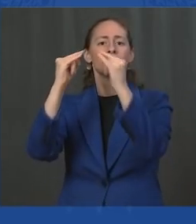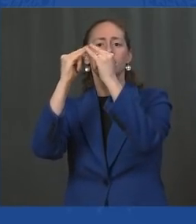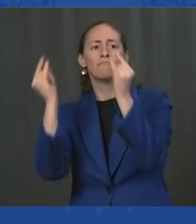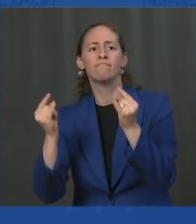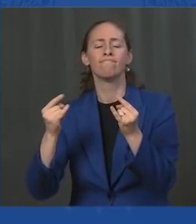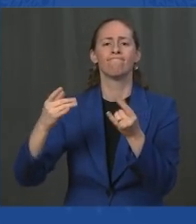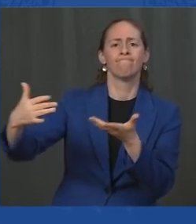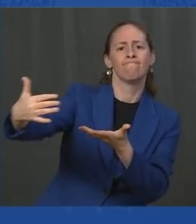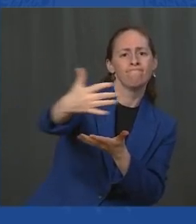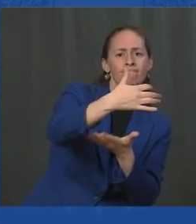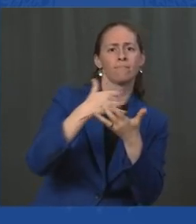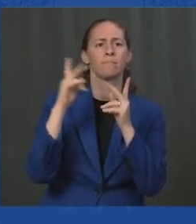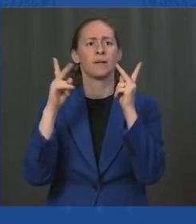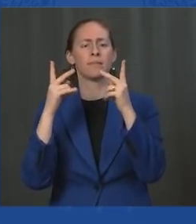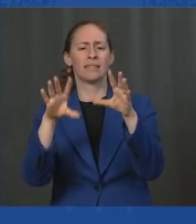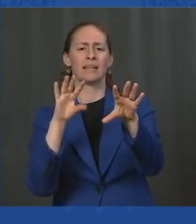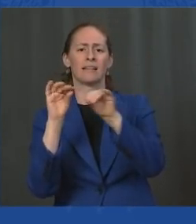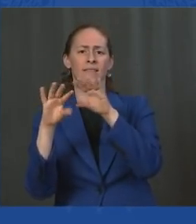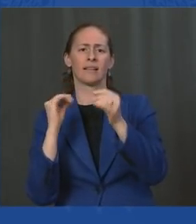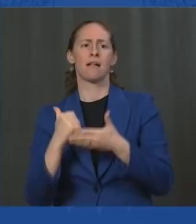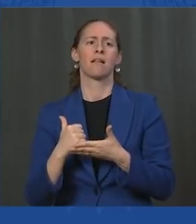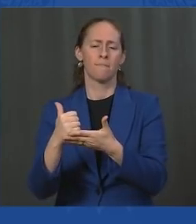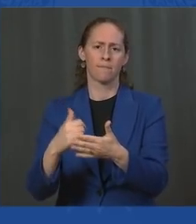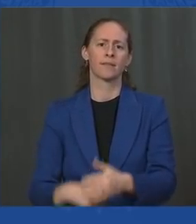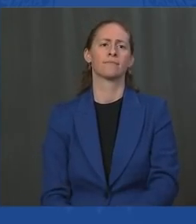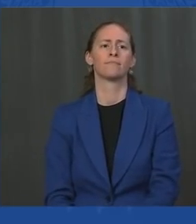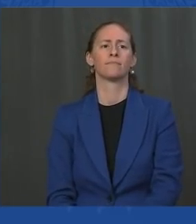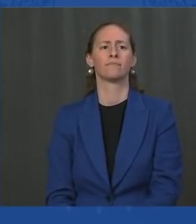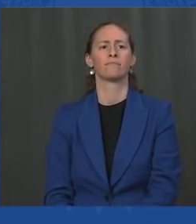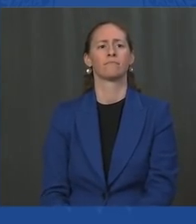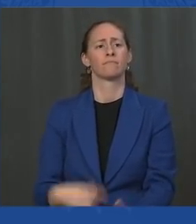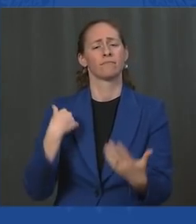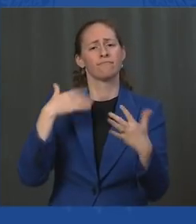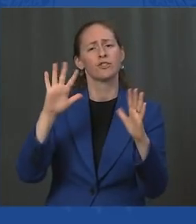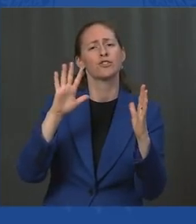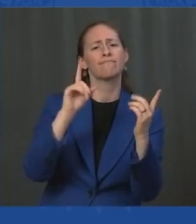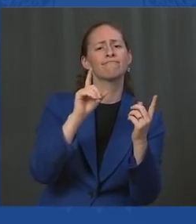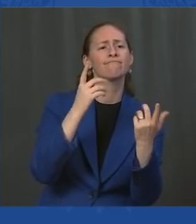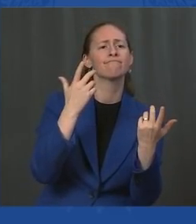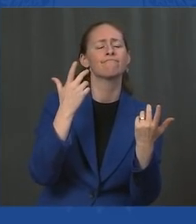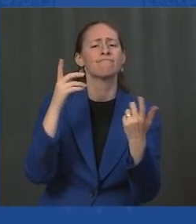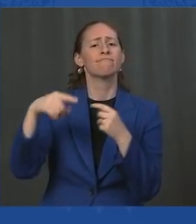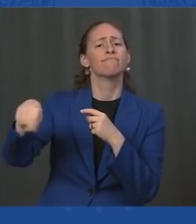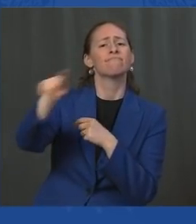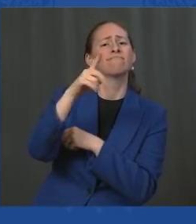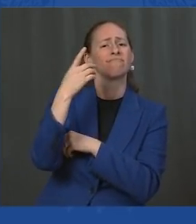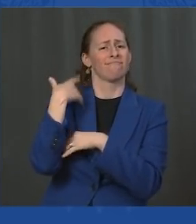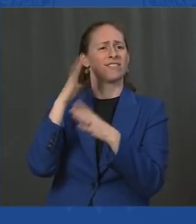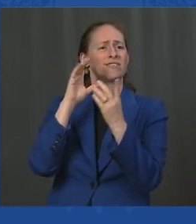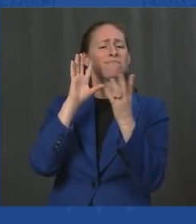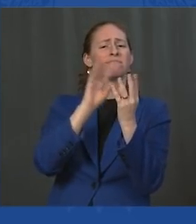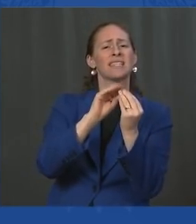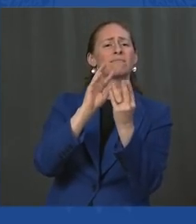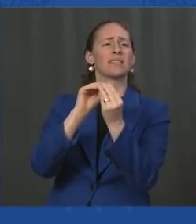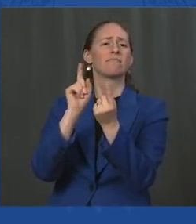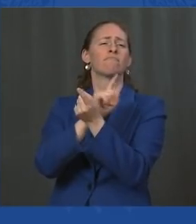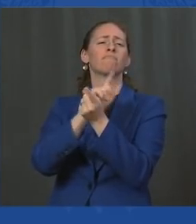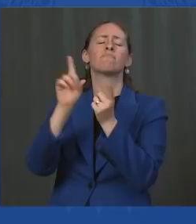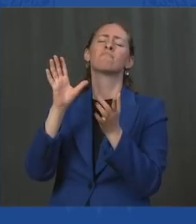I want you to know: I've seen these firefighters up close. Their courage is astounding, and they're some of the bravest people I've ever known --